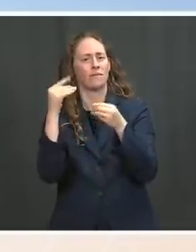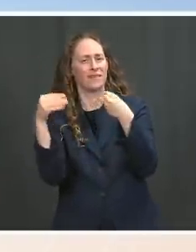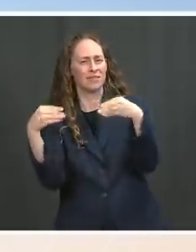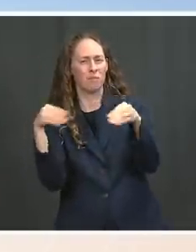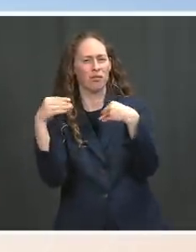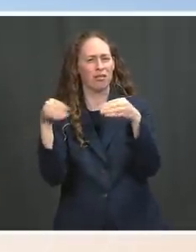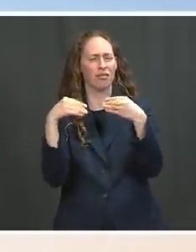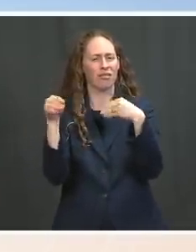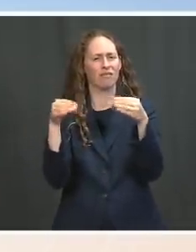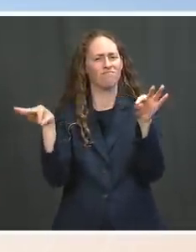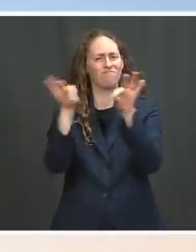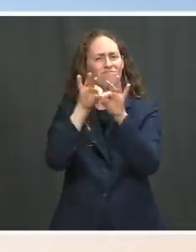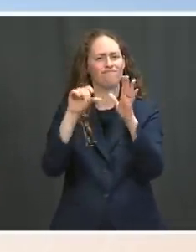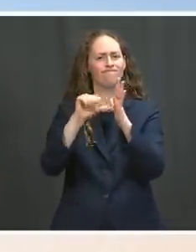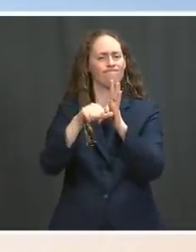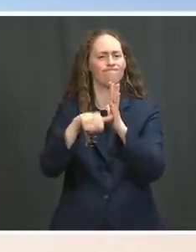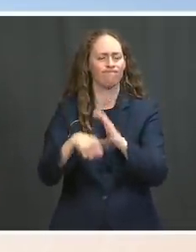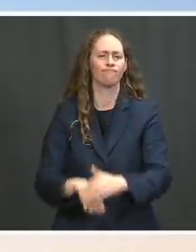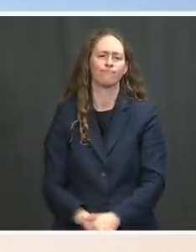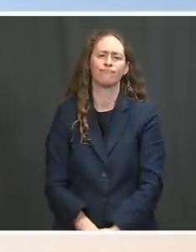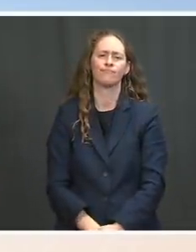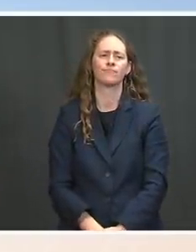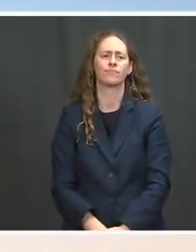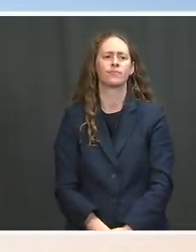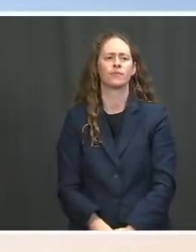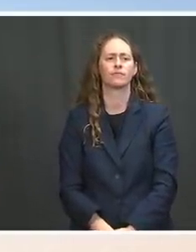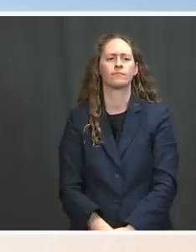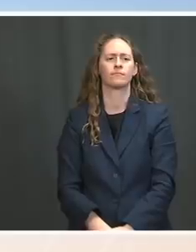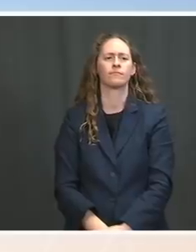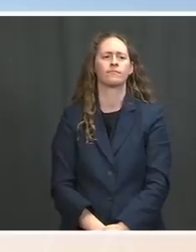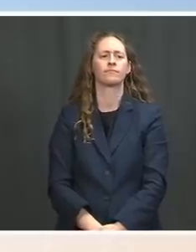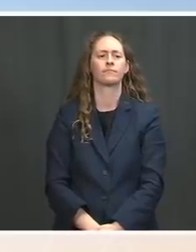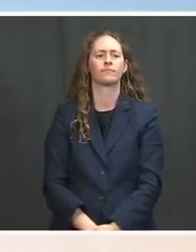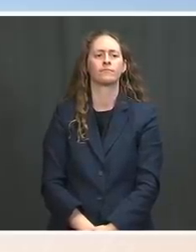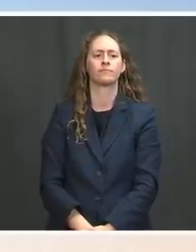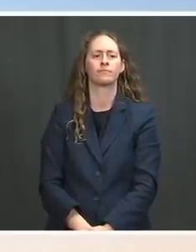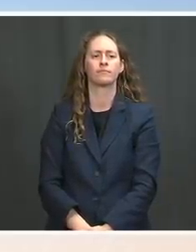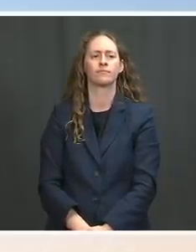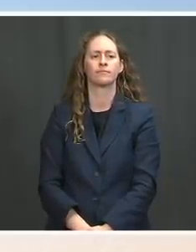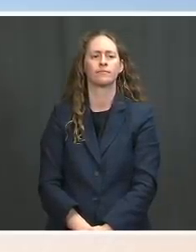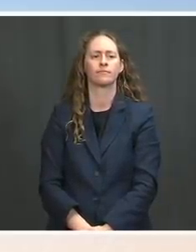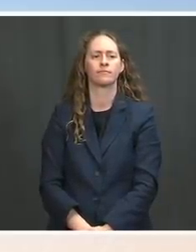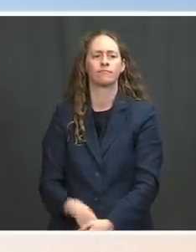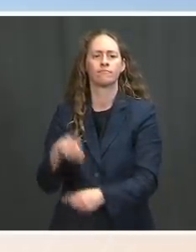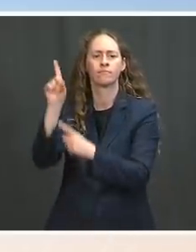And DOT is in regular contact with state and local governments, and with members of Congress, as well as with retailers